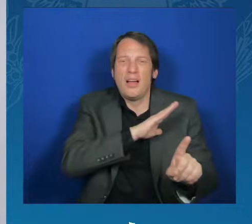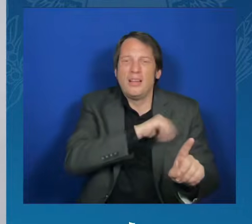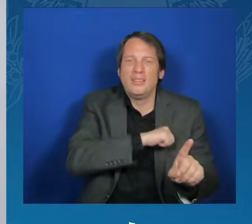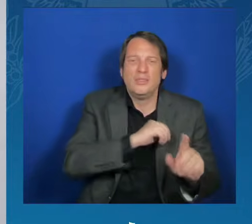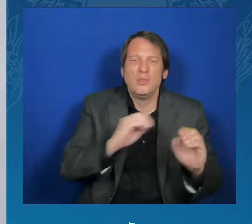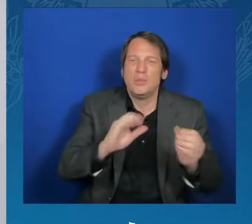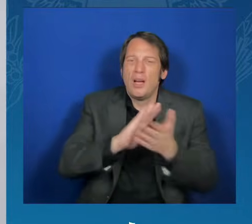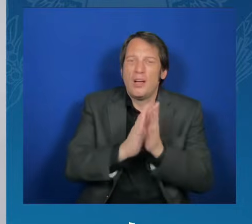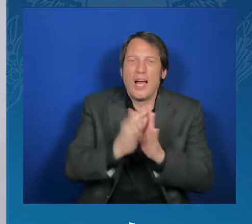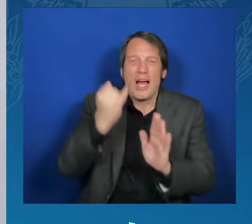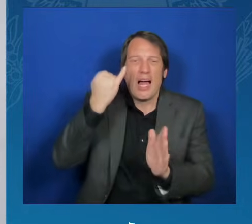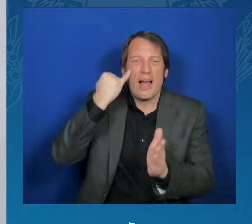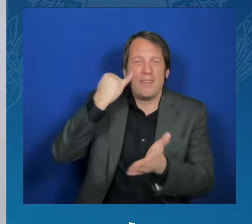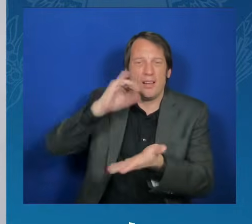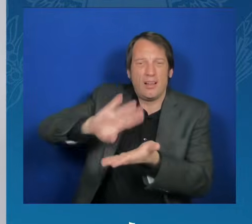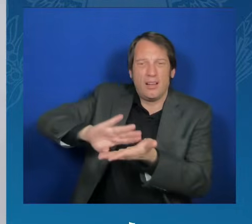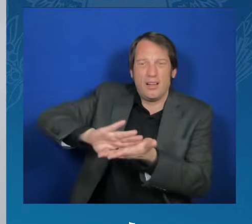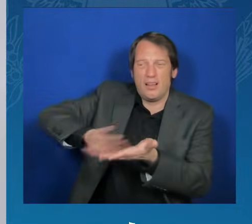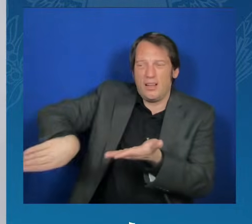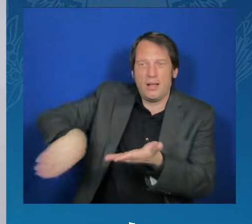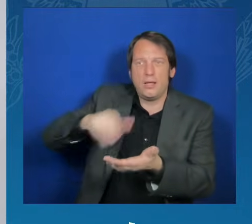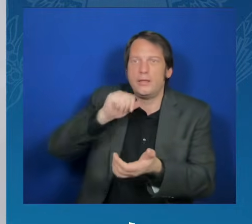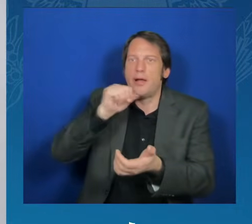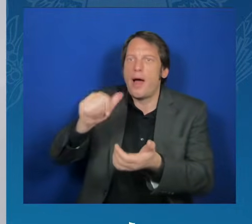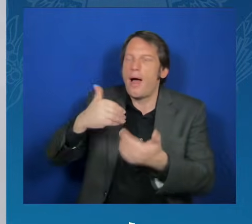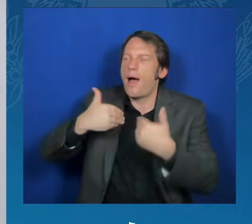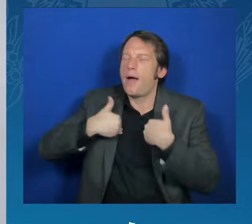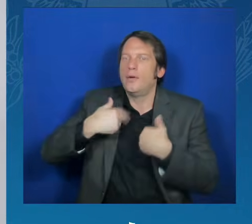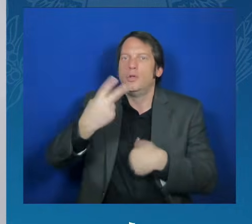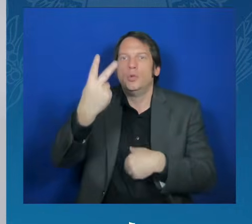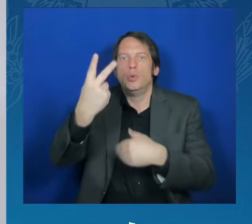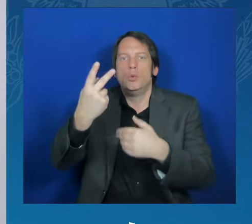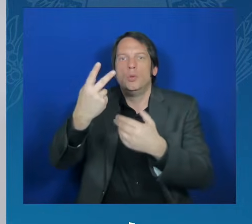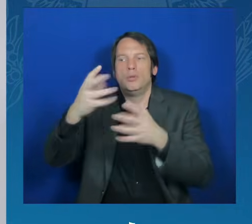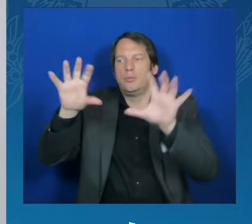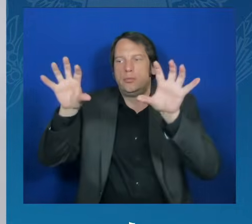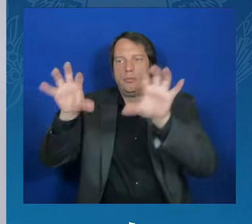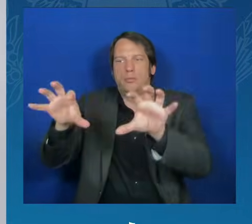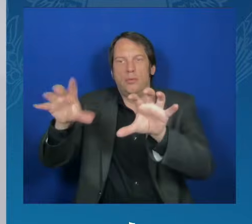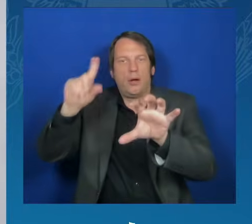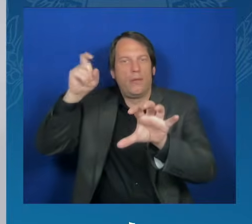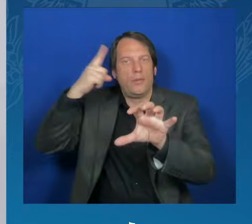And we cannot give up on that. But how we get there is going to matter.